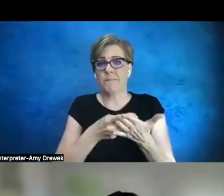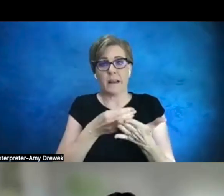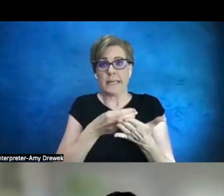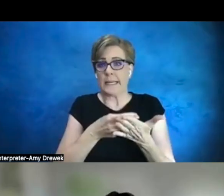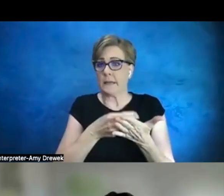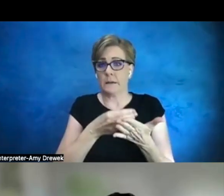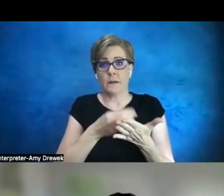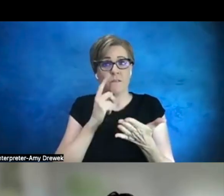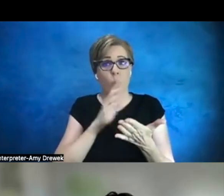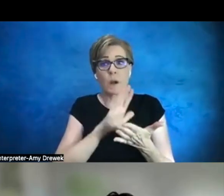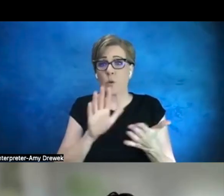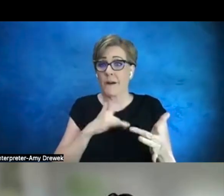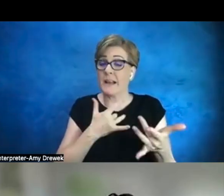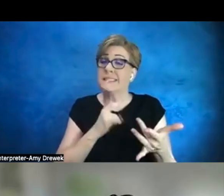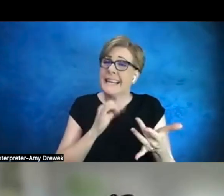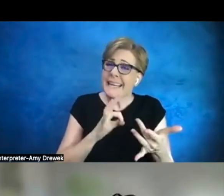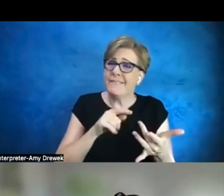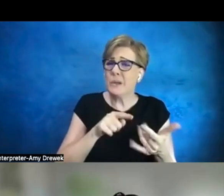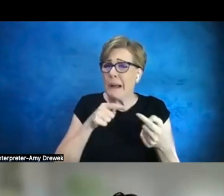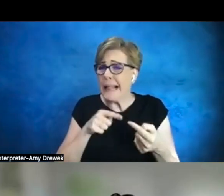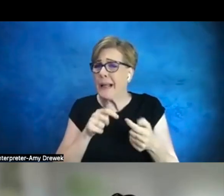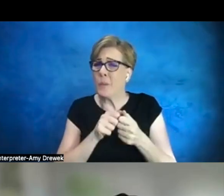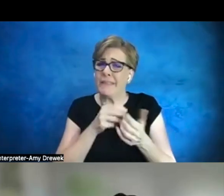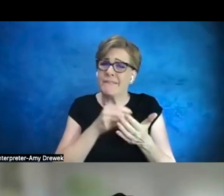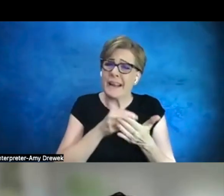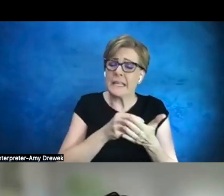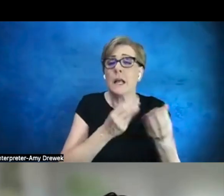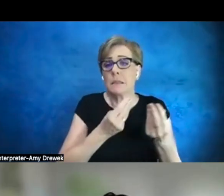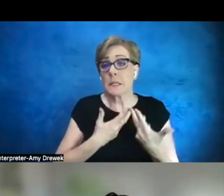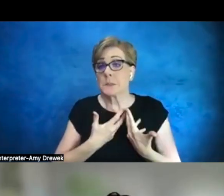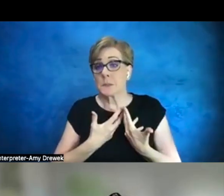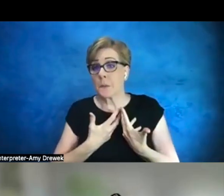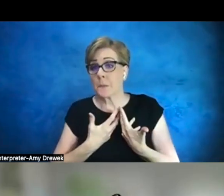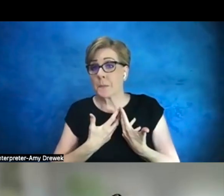let us know. We want to know what challenges you are facing as you're planning your event.